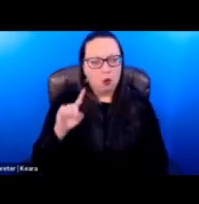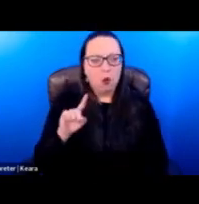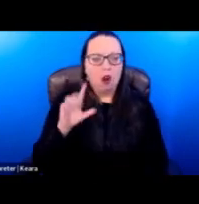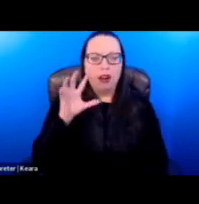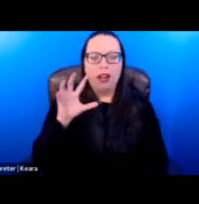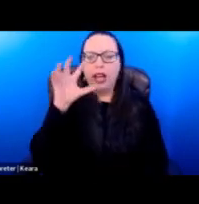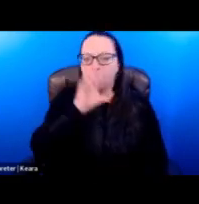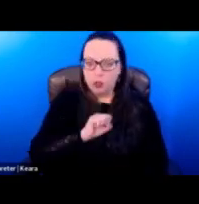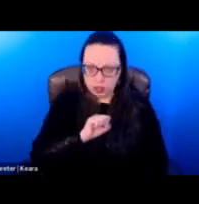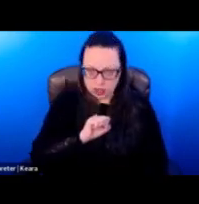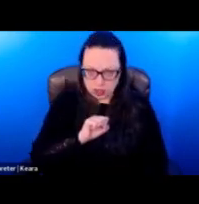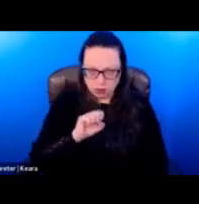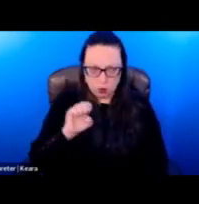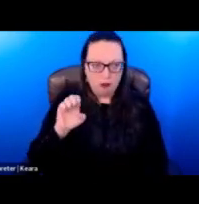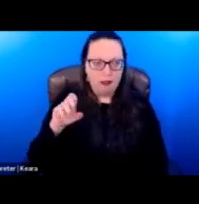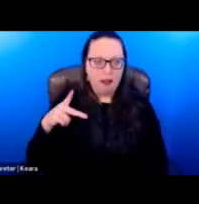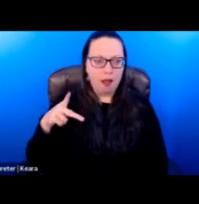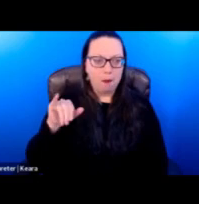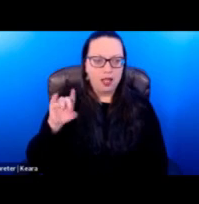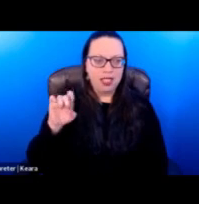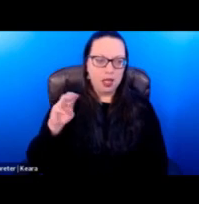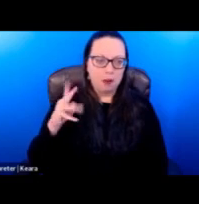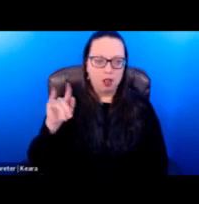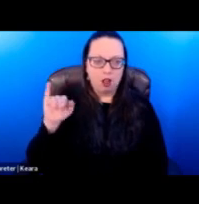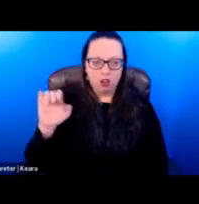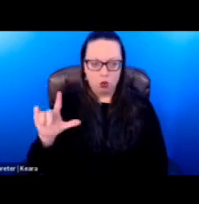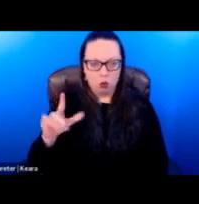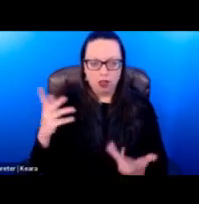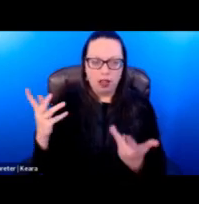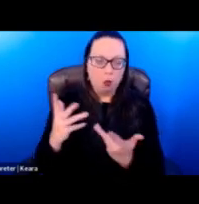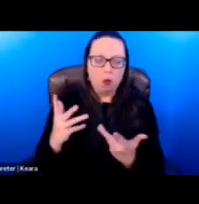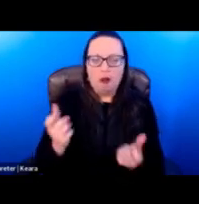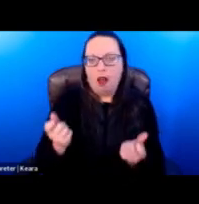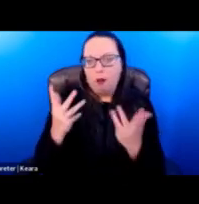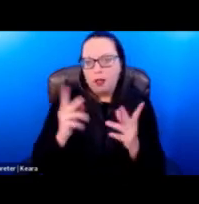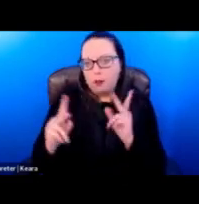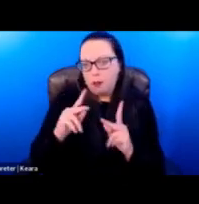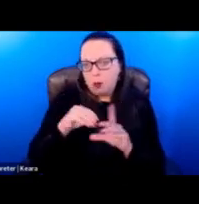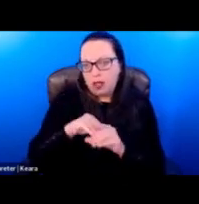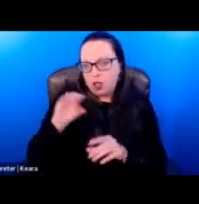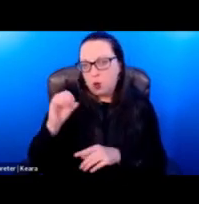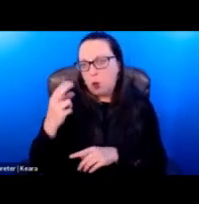other words, if you're trying to say what percentage what prevalence, the prevalence in the Ohio population, not a good,